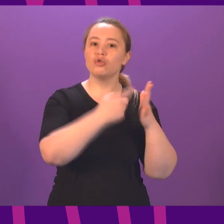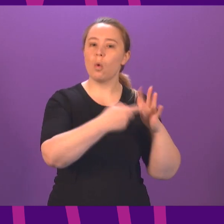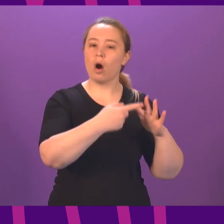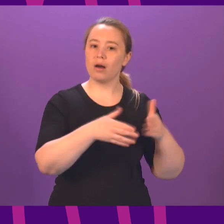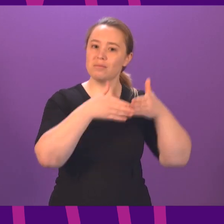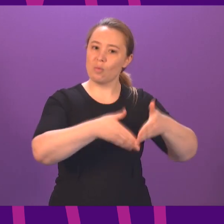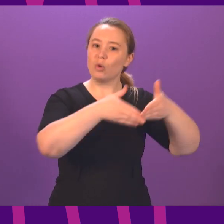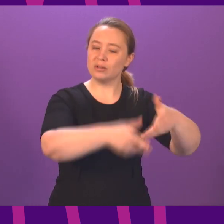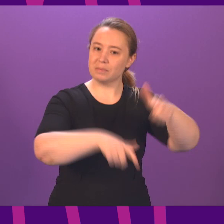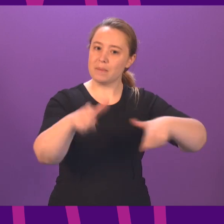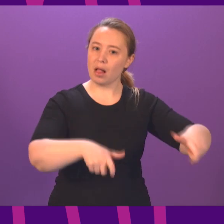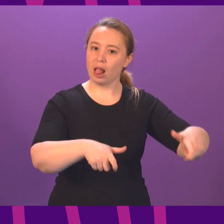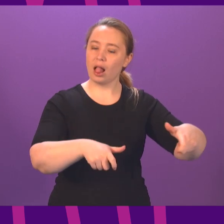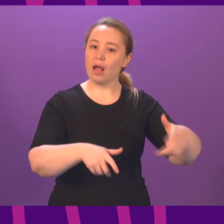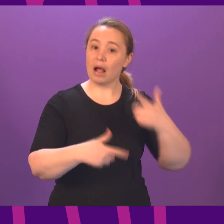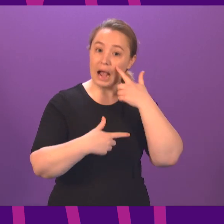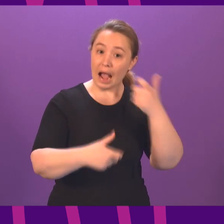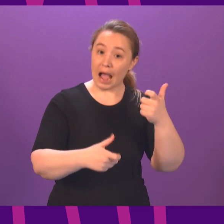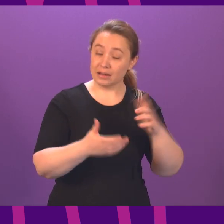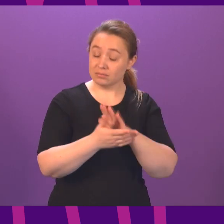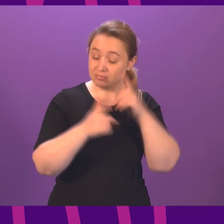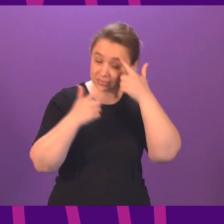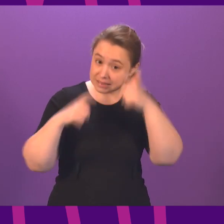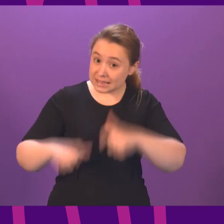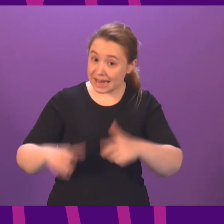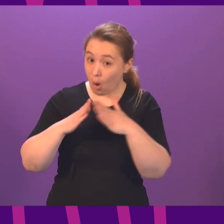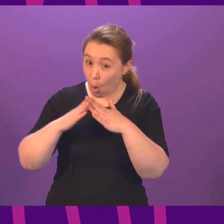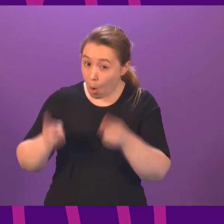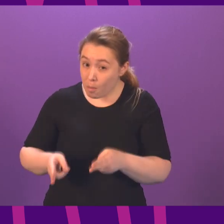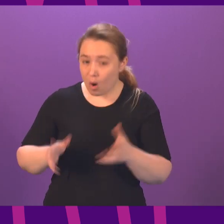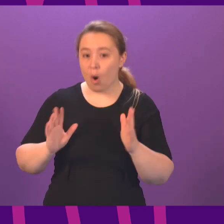The First Minister (Nicola Sturgeon): We have already said that we will consider